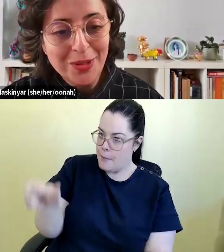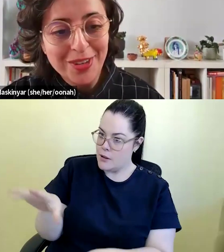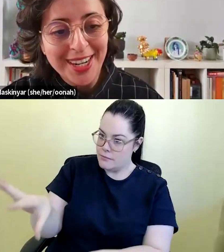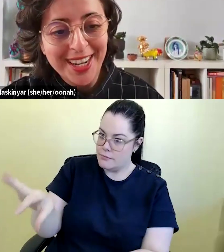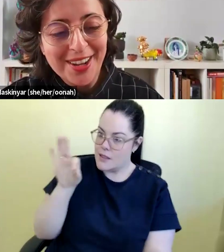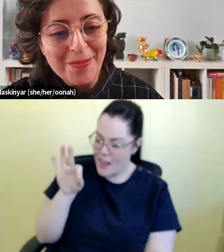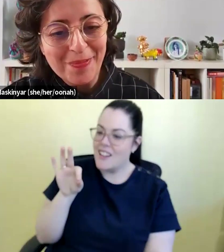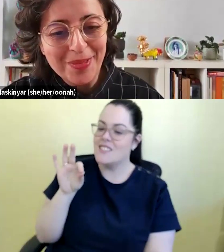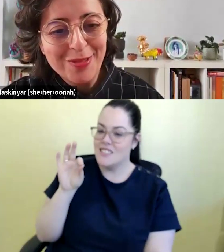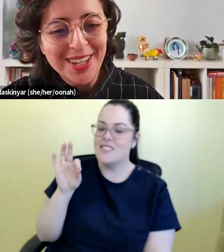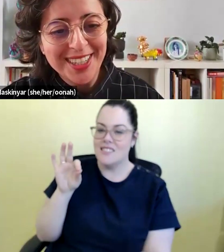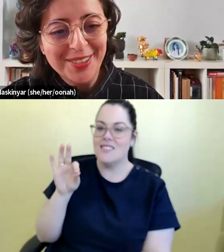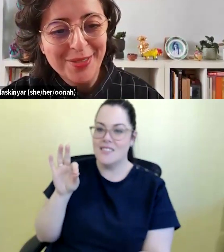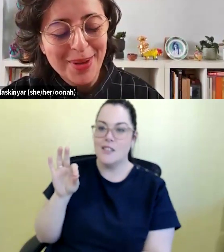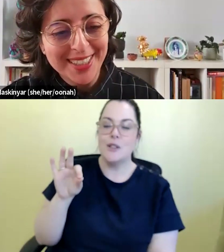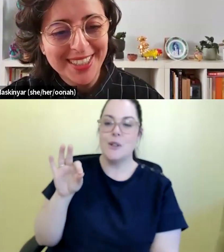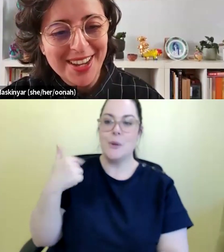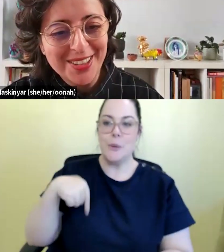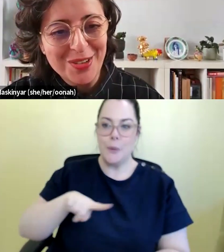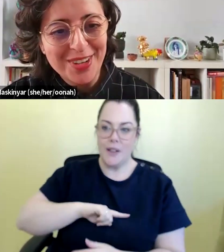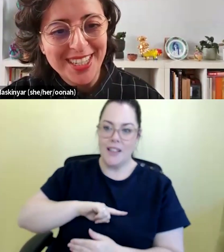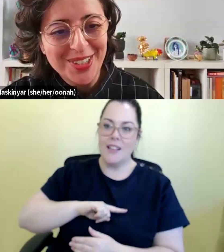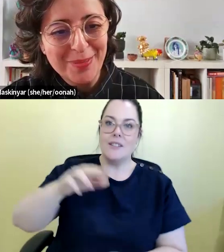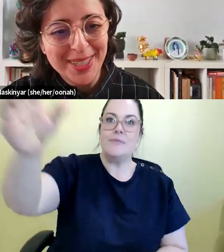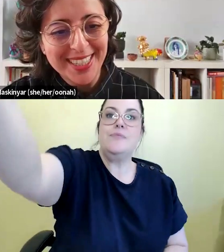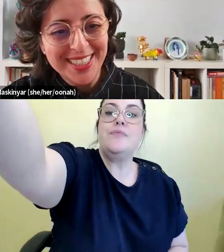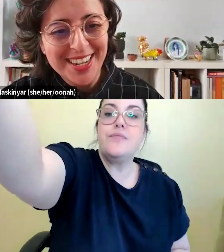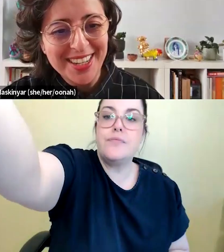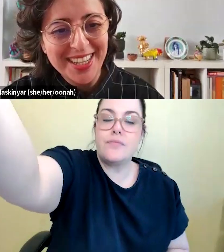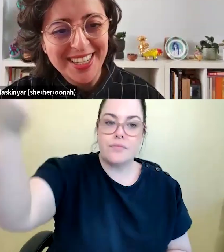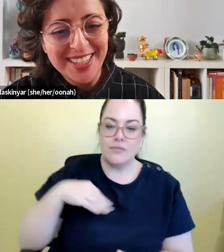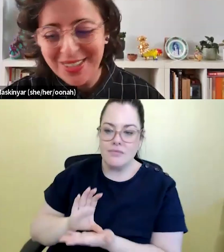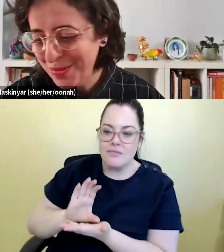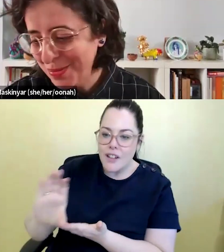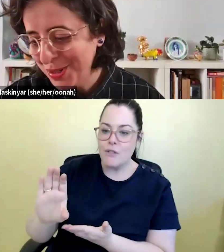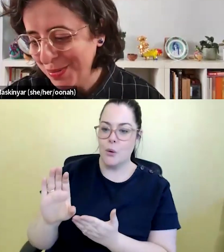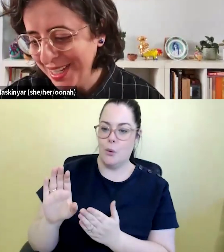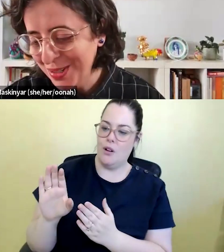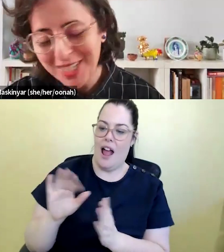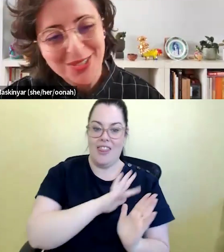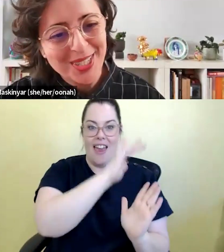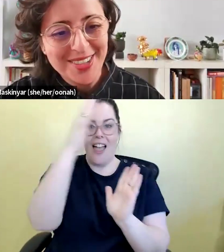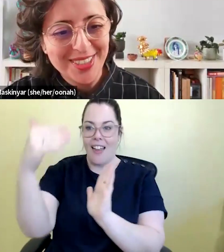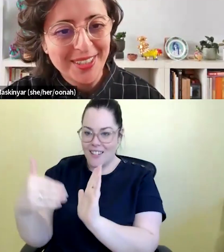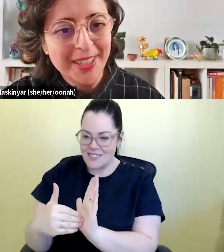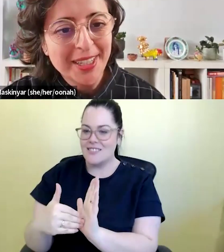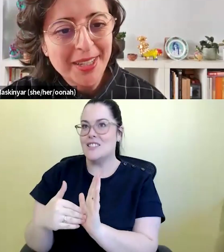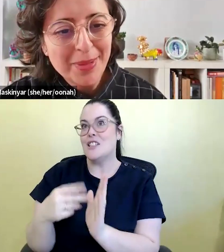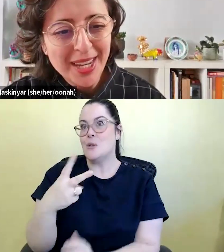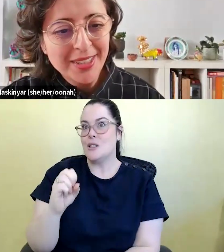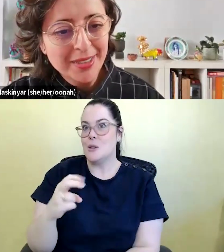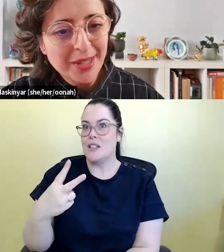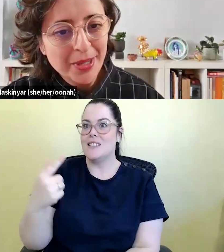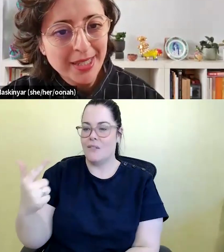you a very fun feedback survey to complete, which would be in 2027. Michaela -- Mikala, did you